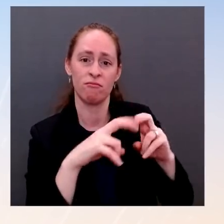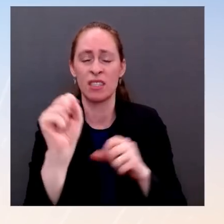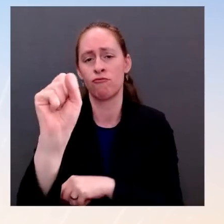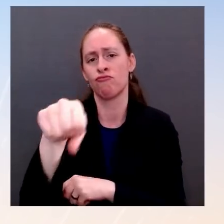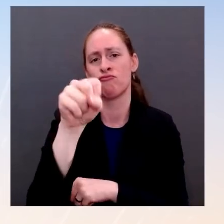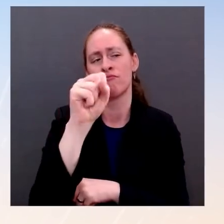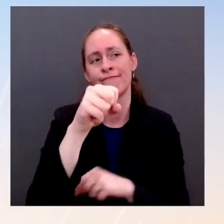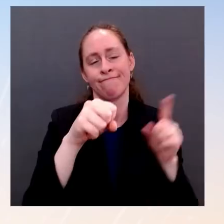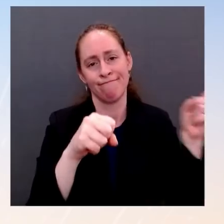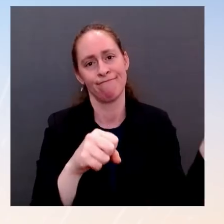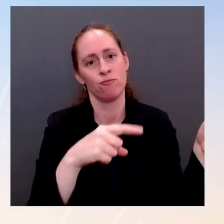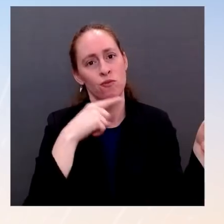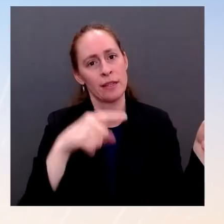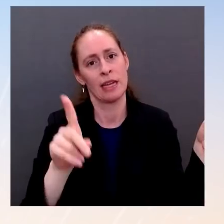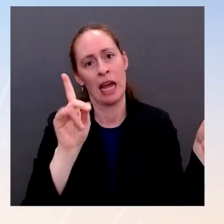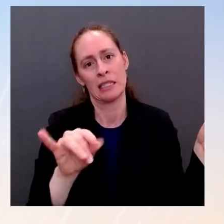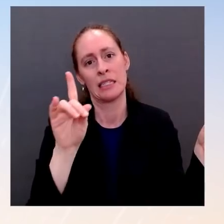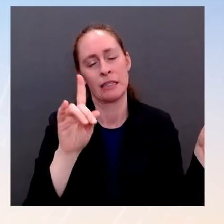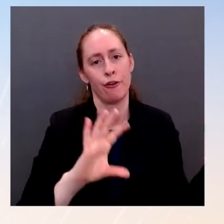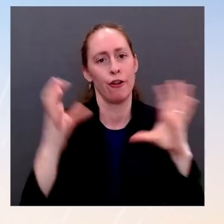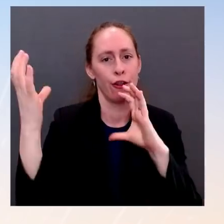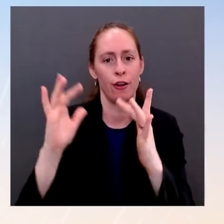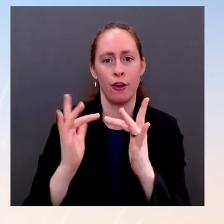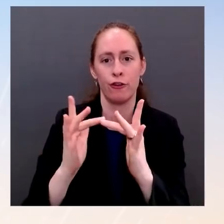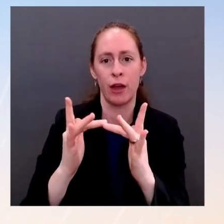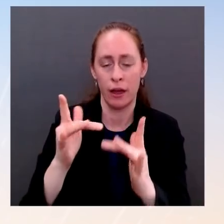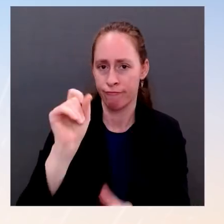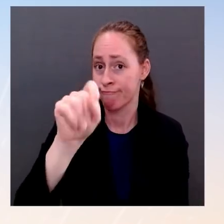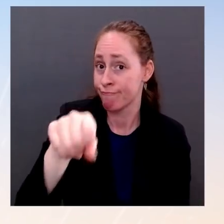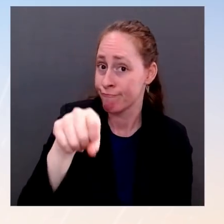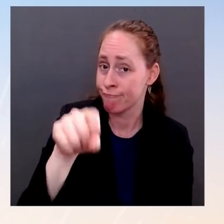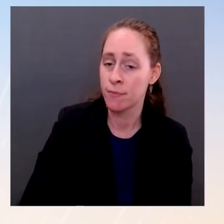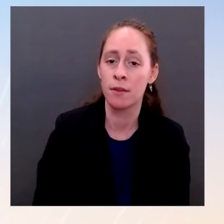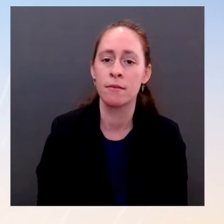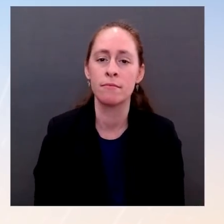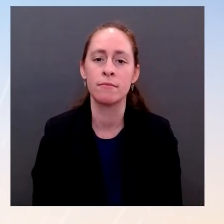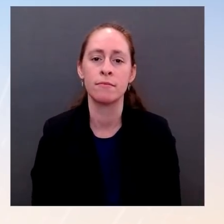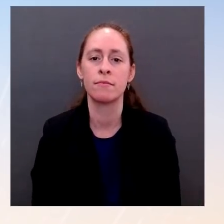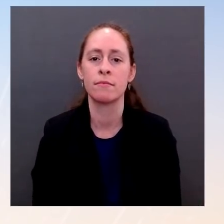that attribution, as you note, is very unusual. And we've done so because of a need to call out